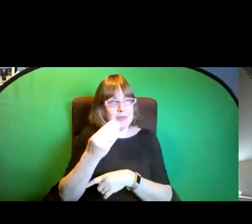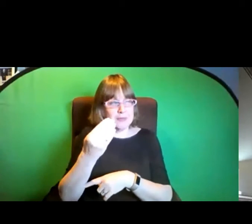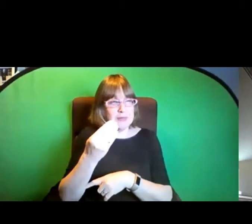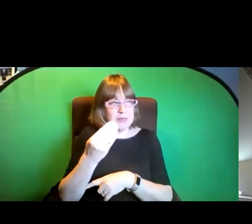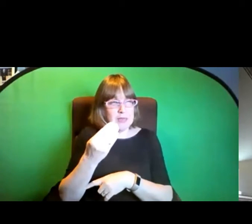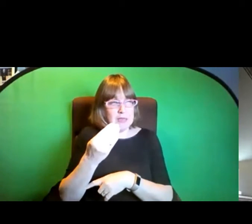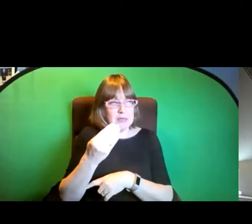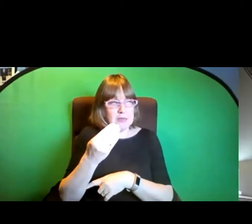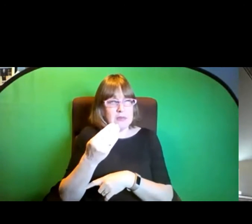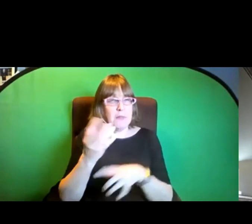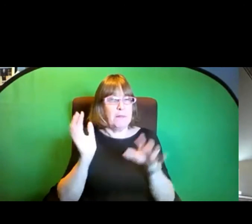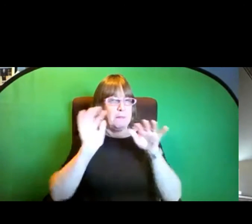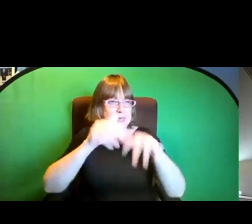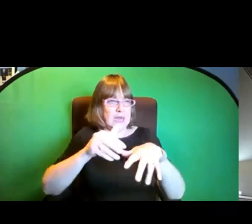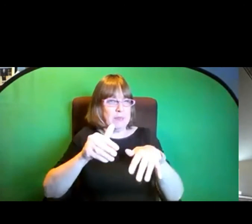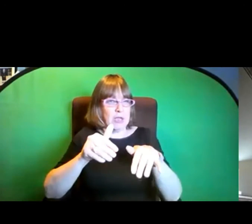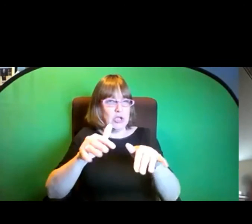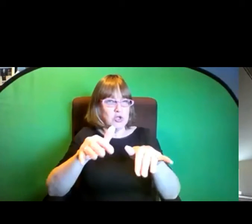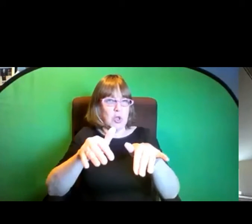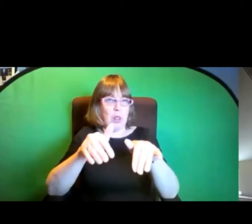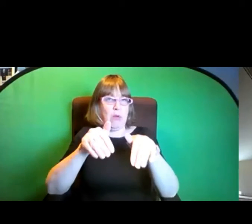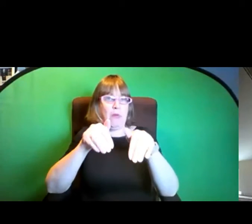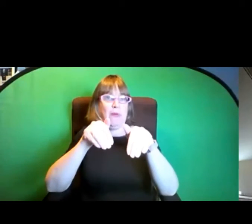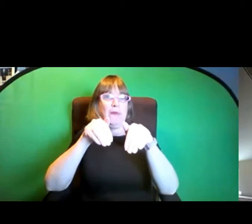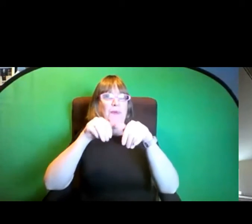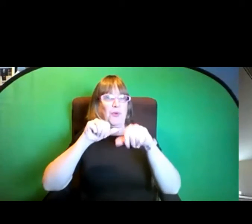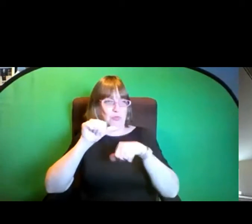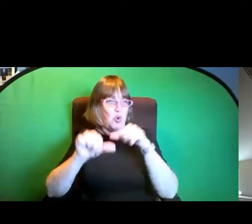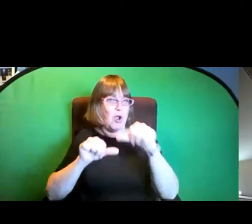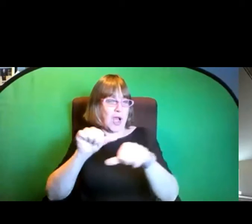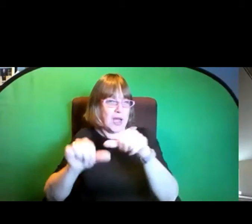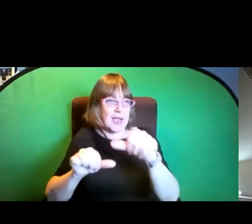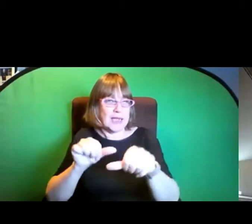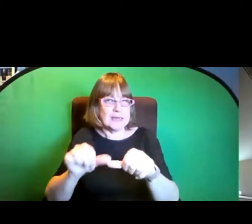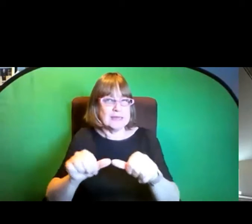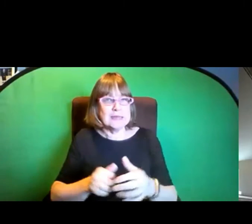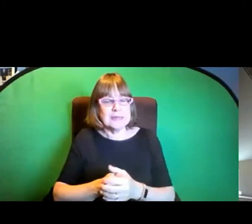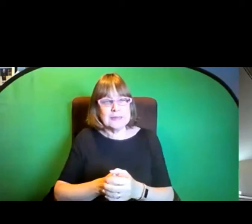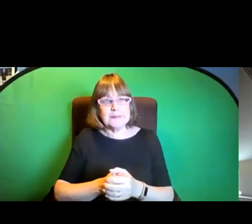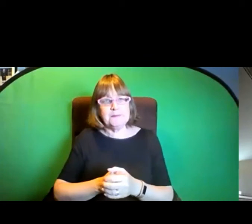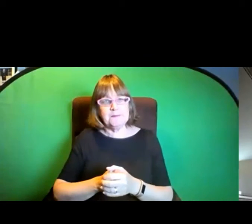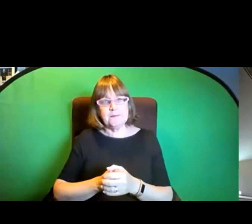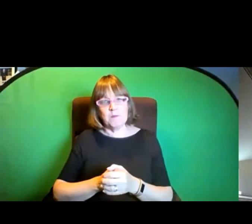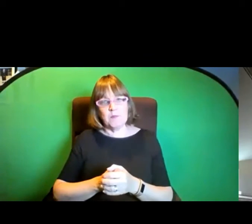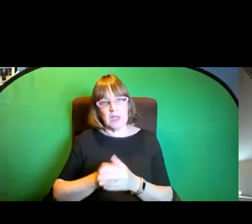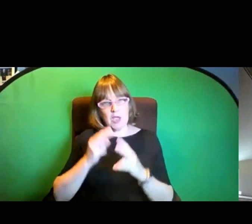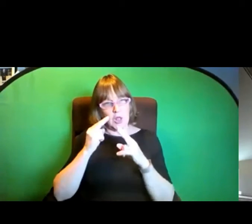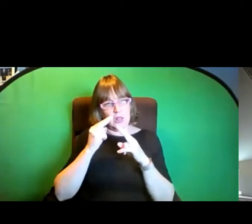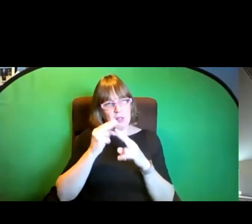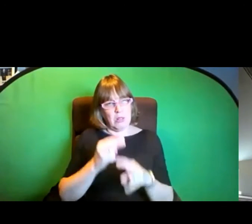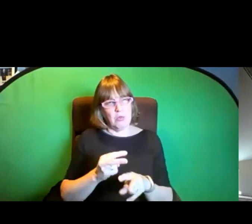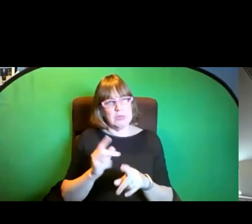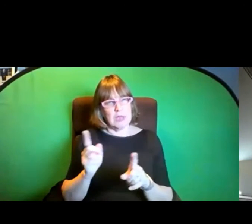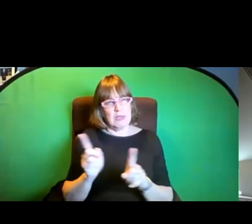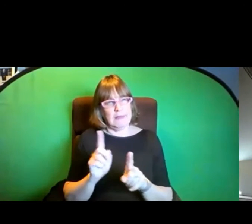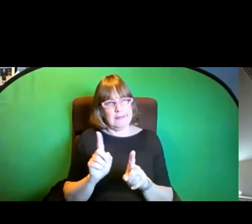this year but as it was also informed by the pandemic and that looked at what are the changes